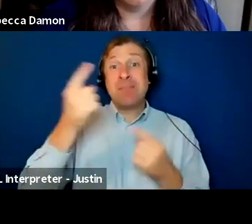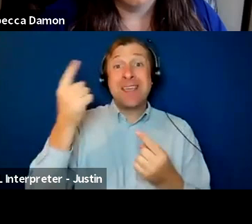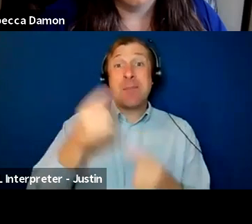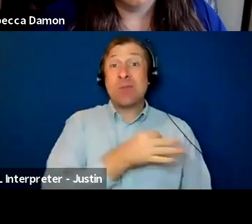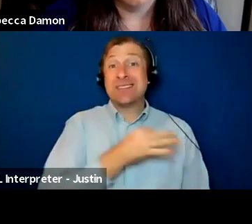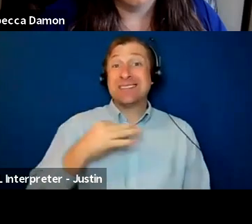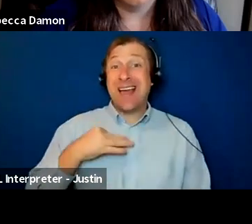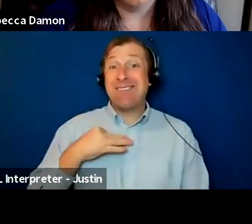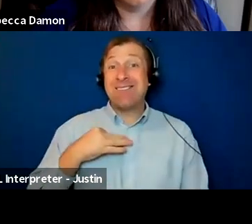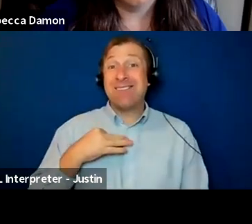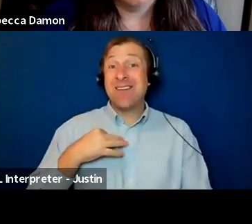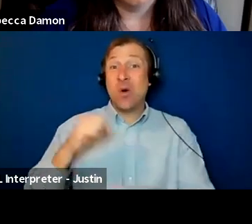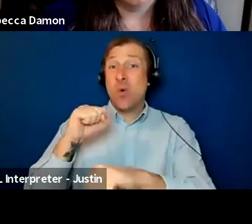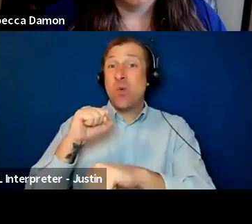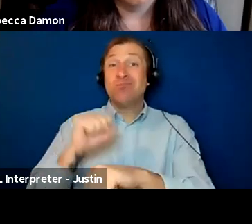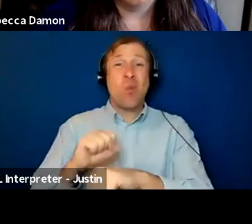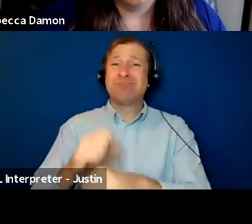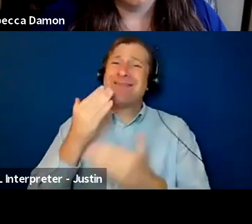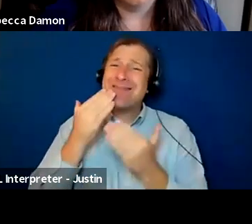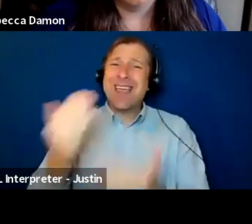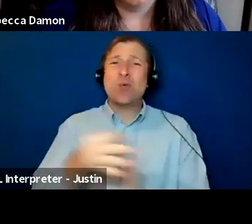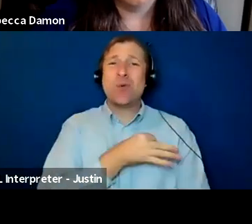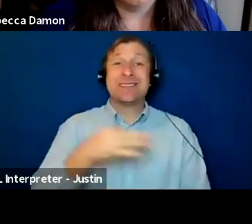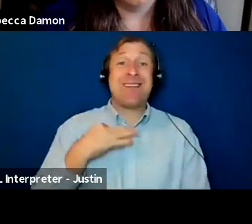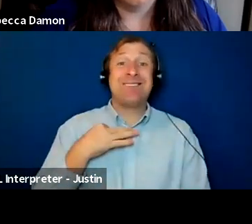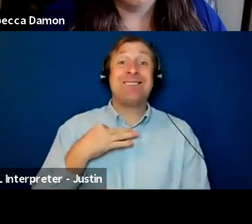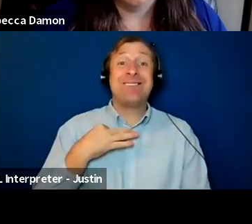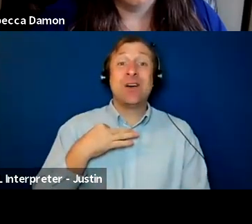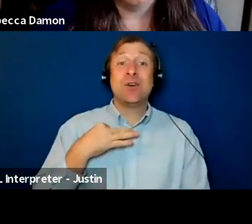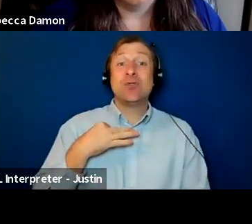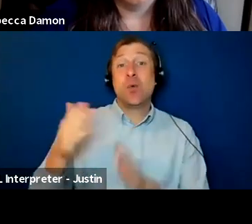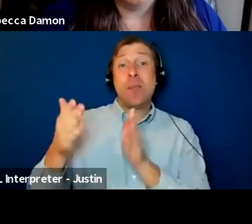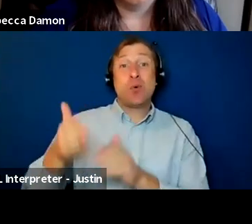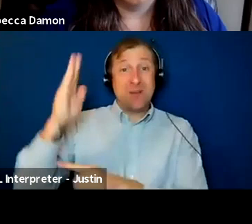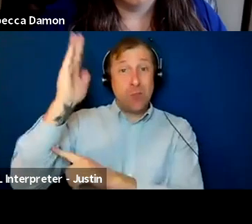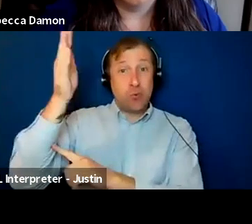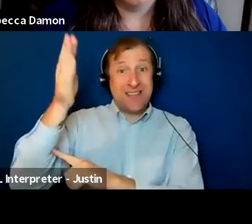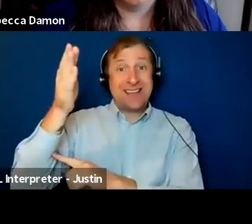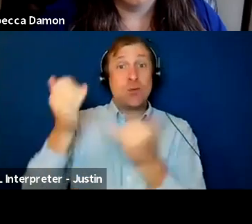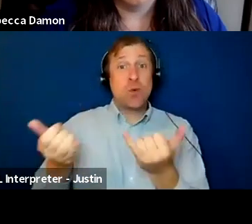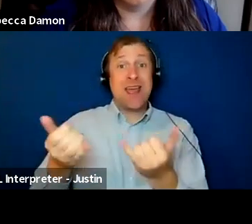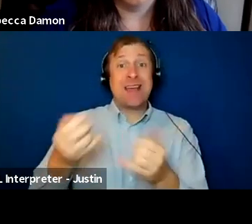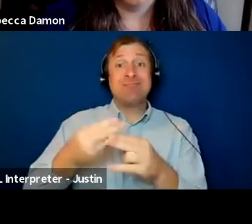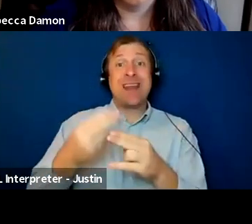I want to begin by giving great thanks for the one who will be presenting these protocols to you today, Duncan Crabtree-Ireland.